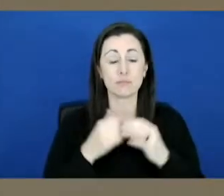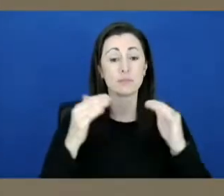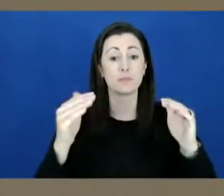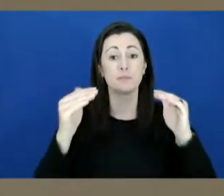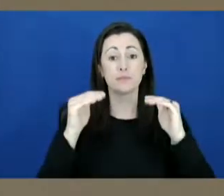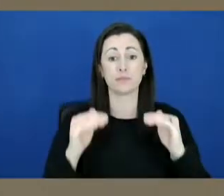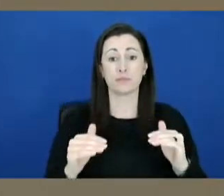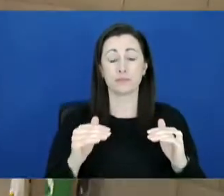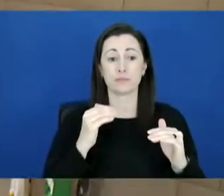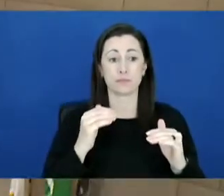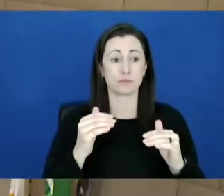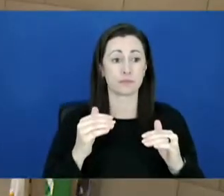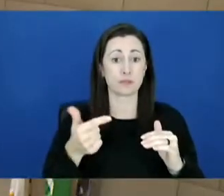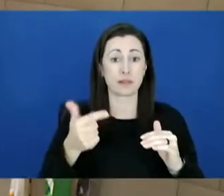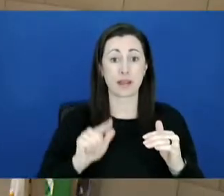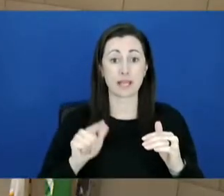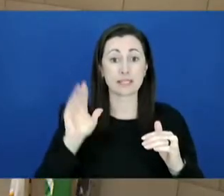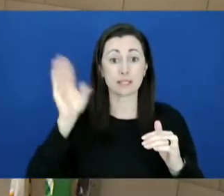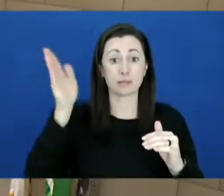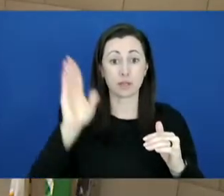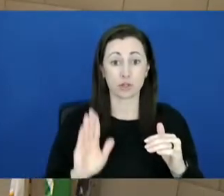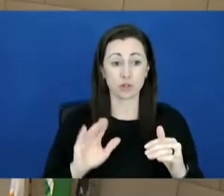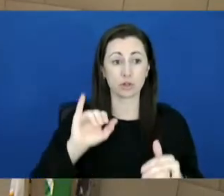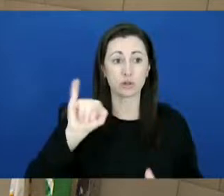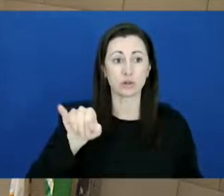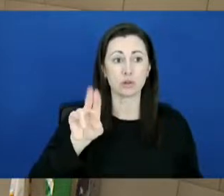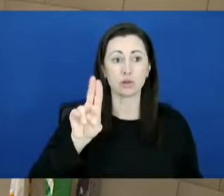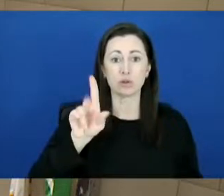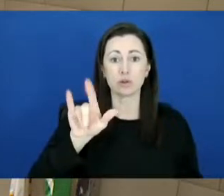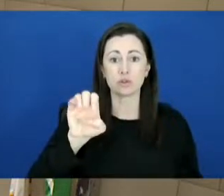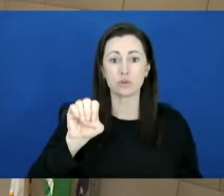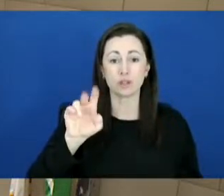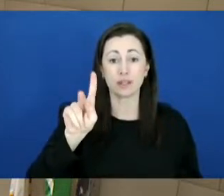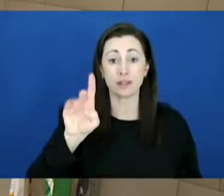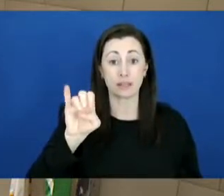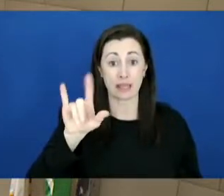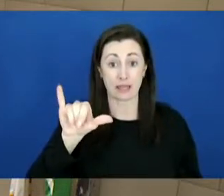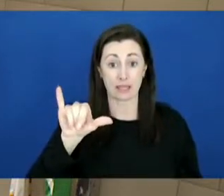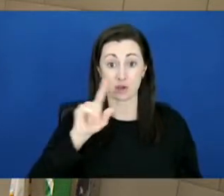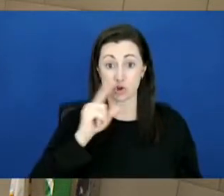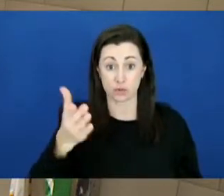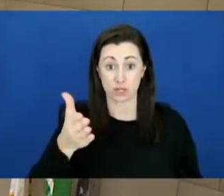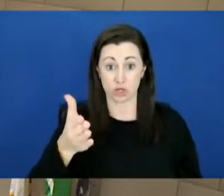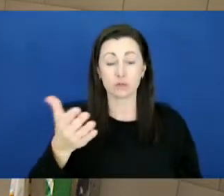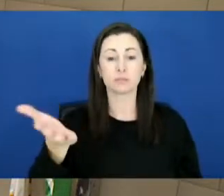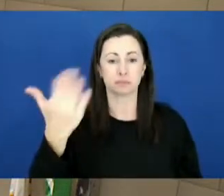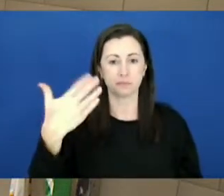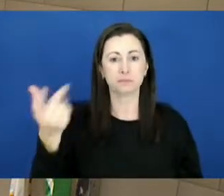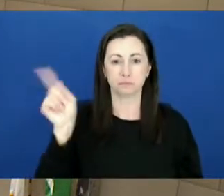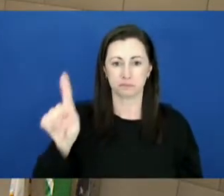FOR HIS WHAT YOU DO. THANK YOU SO MUCH. COMING DOWN, WE HAVE OTHER